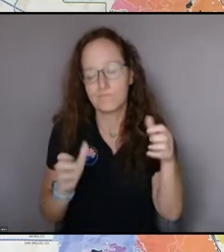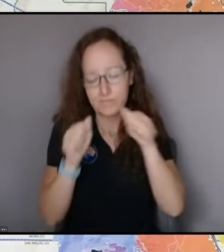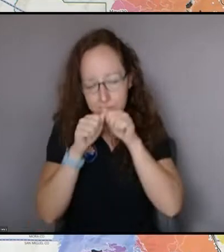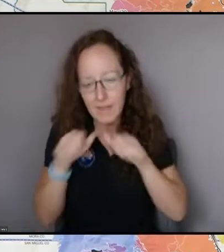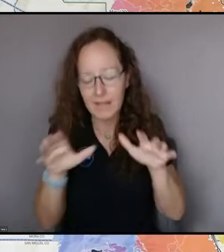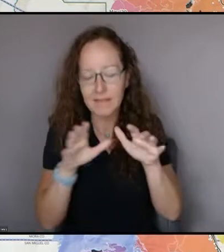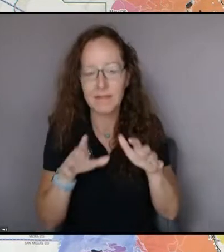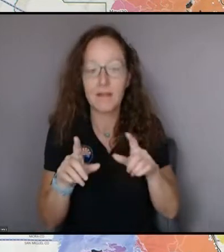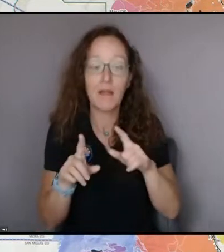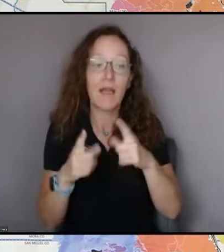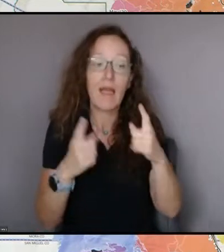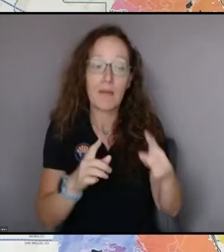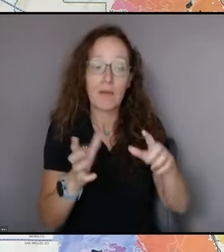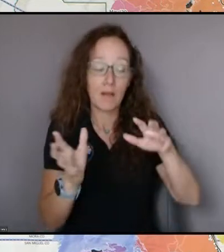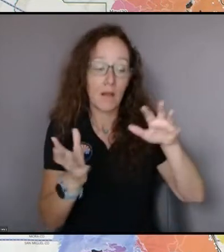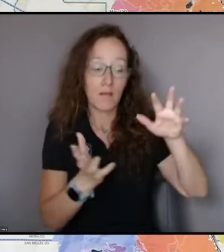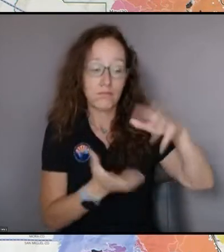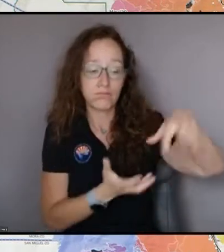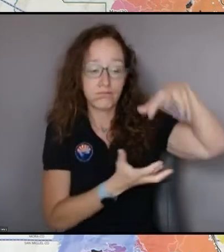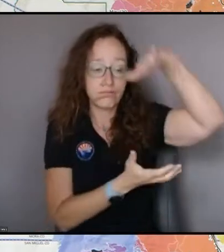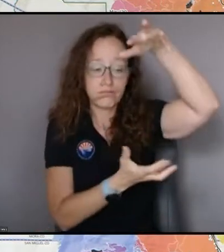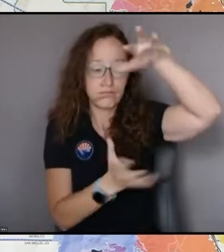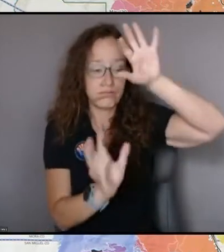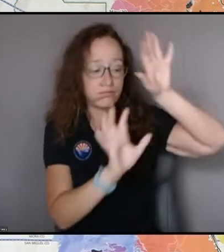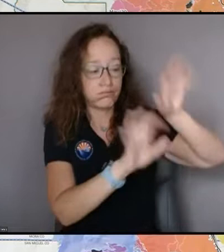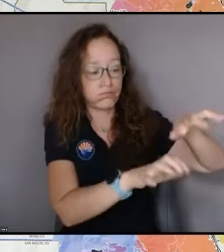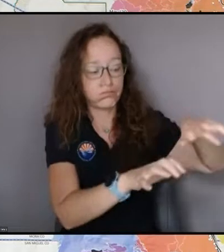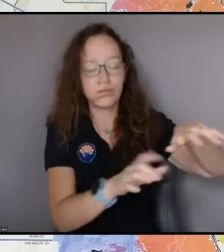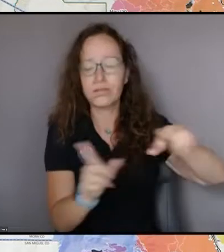modeling. So that 2 inches of rain that could have created a